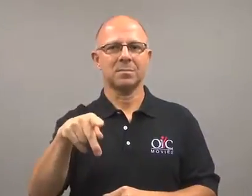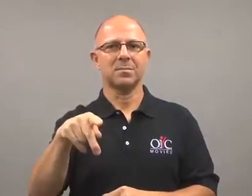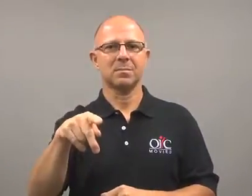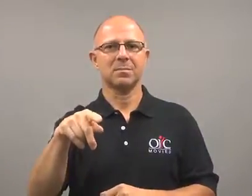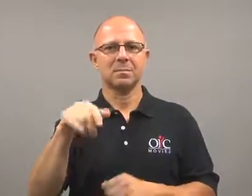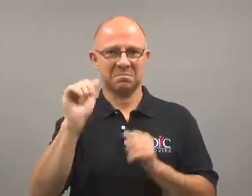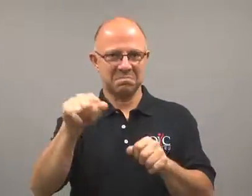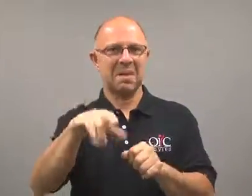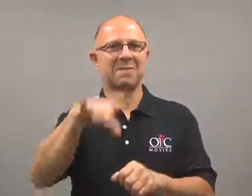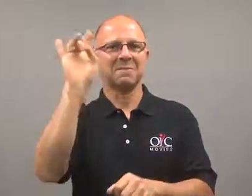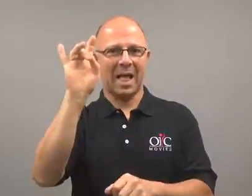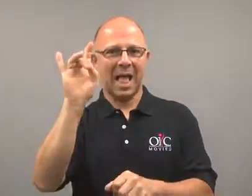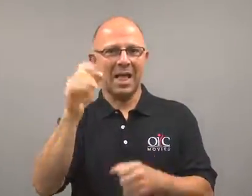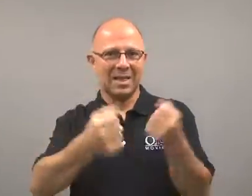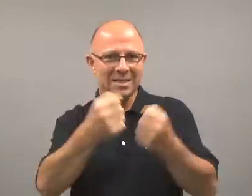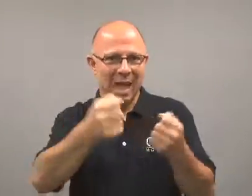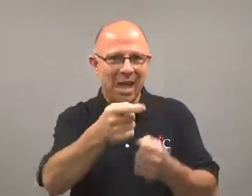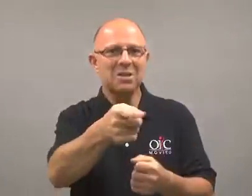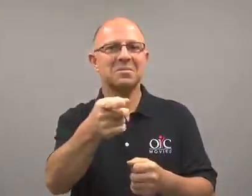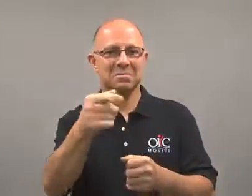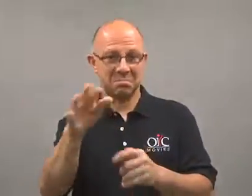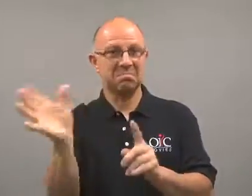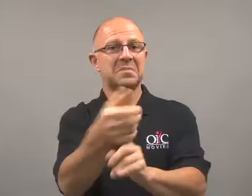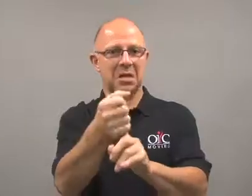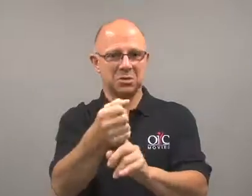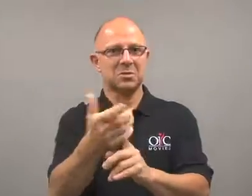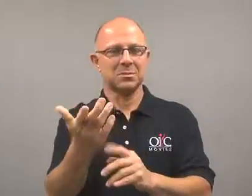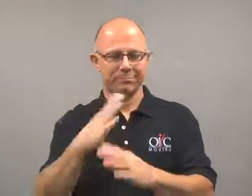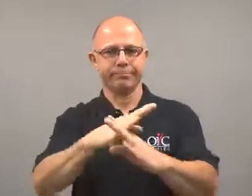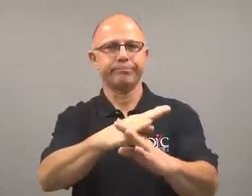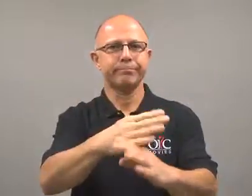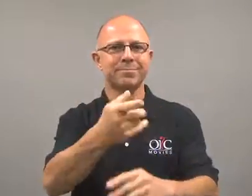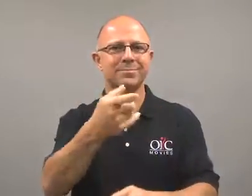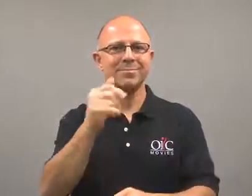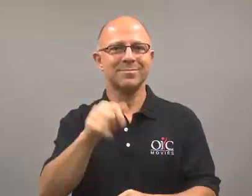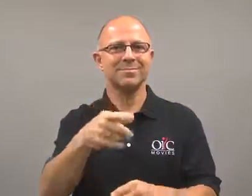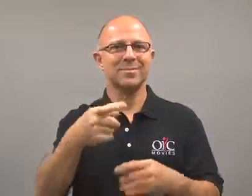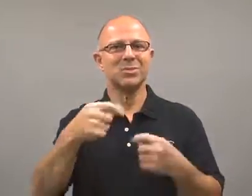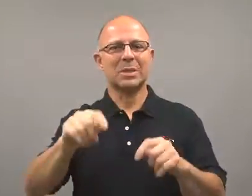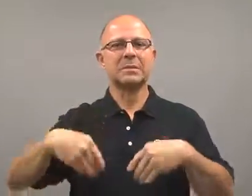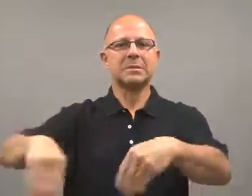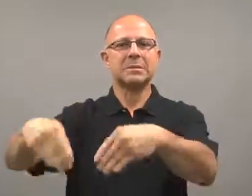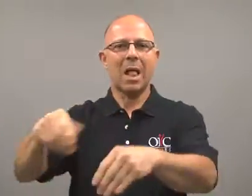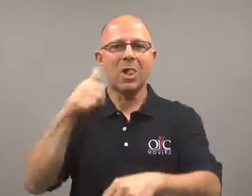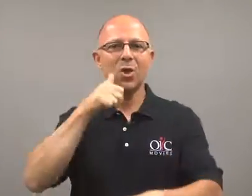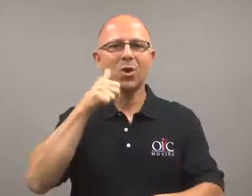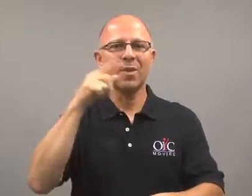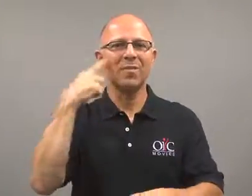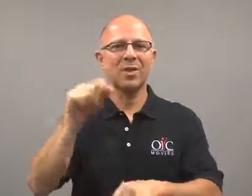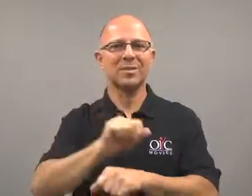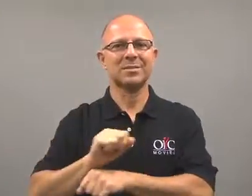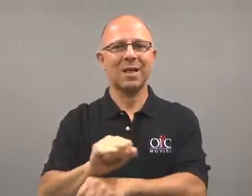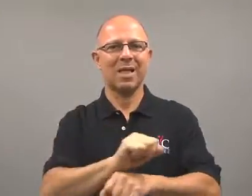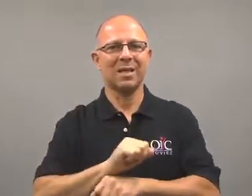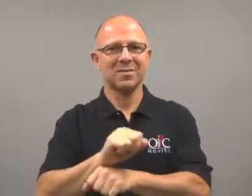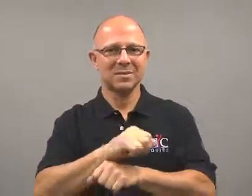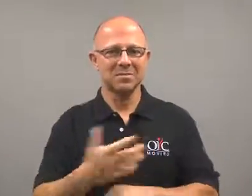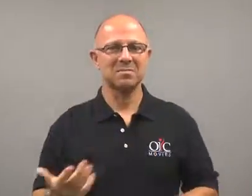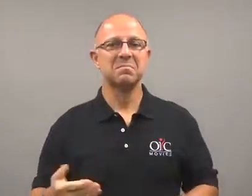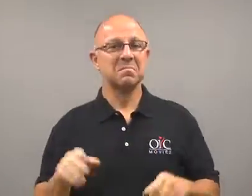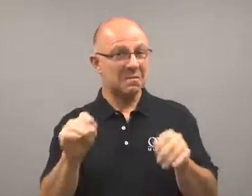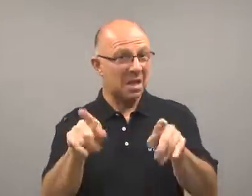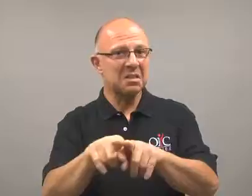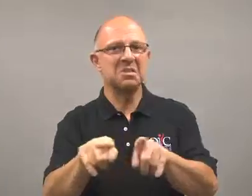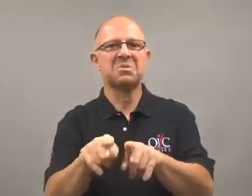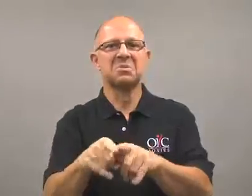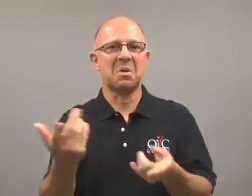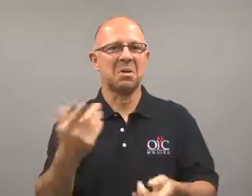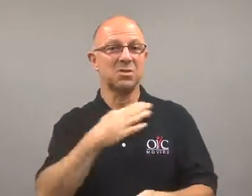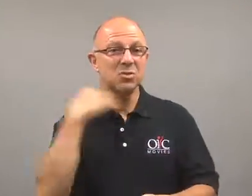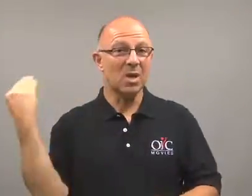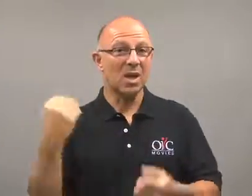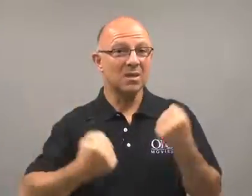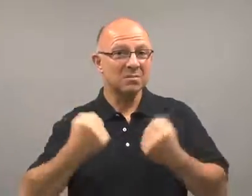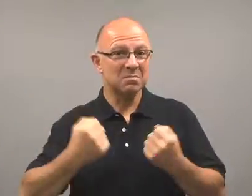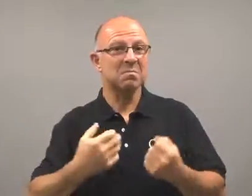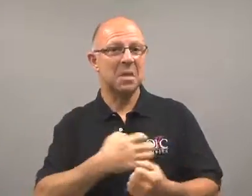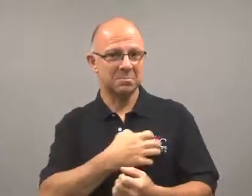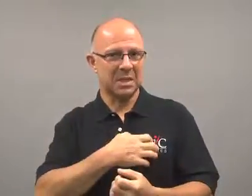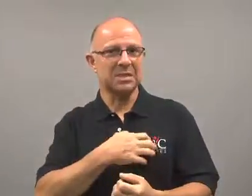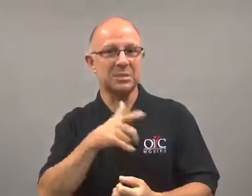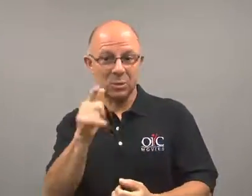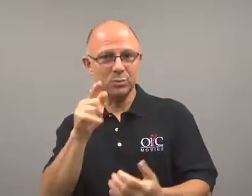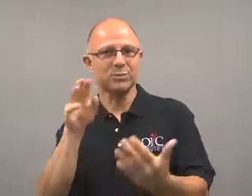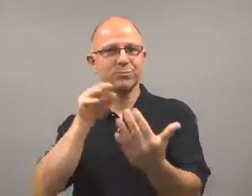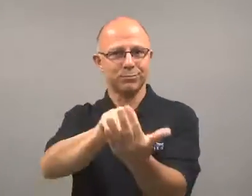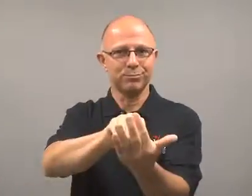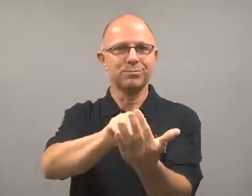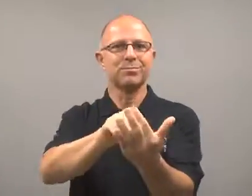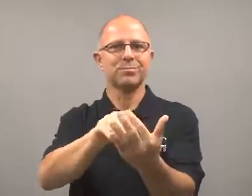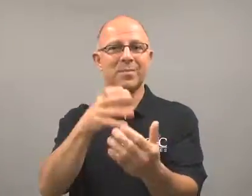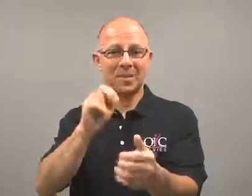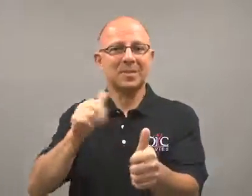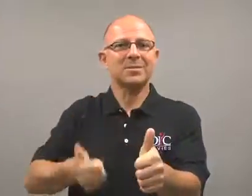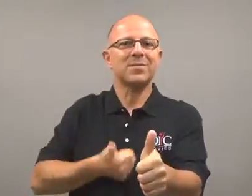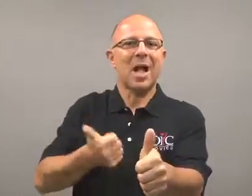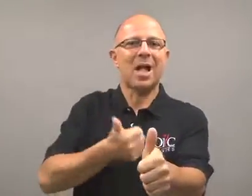They tracked the car and got the guy before he sold the girl into sexual slavery.